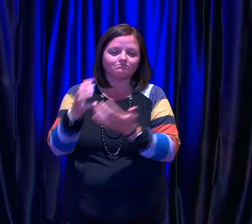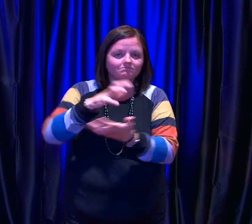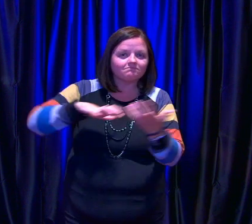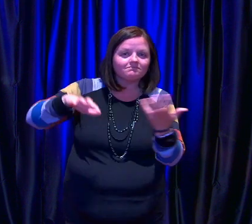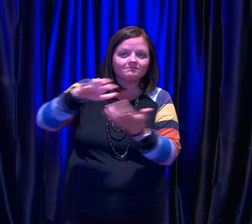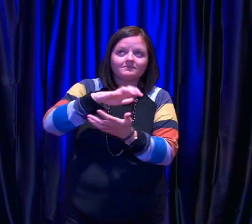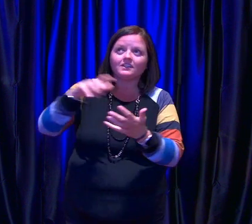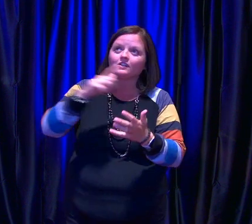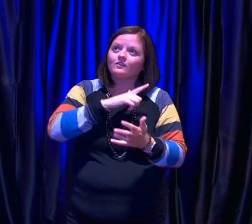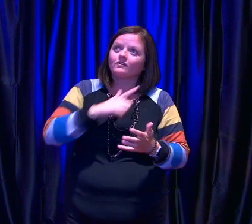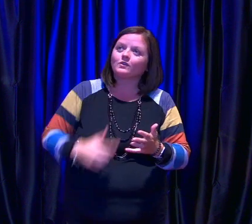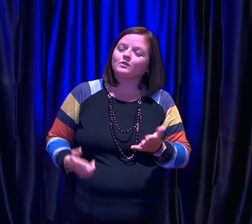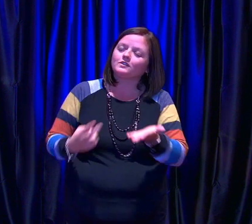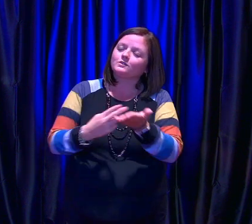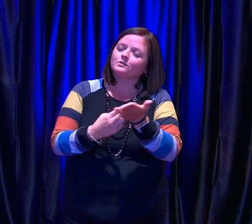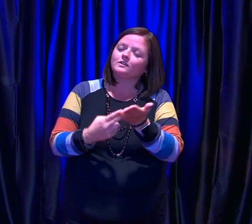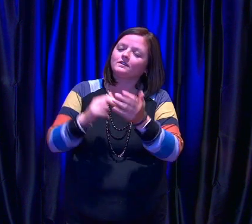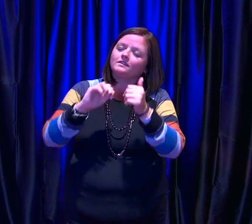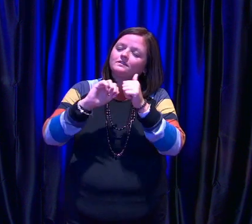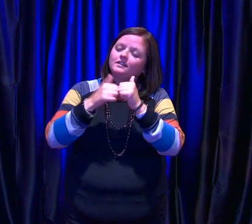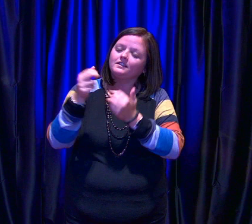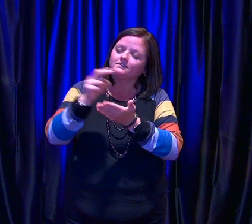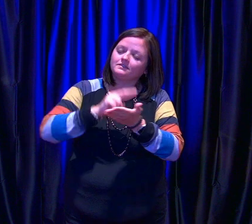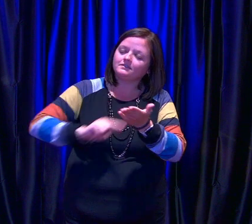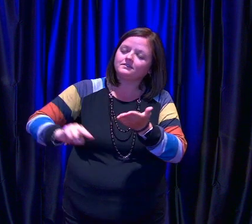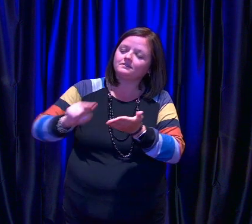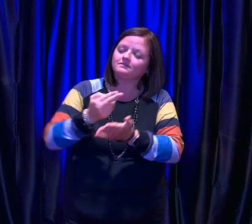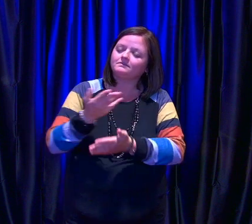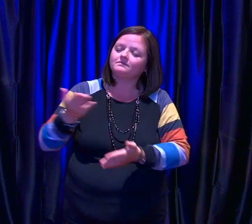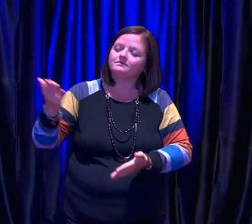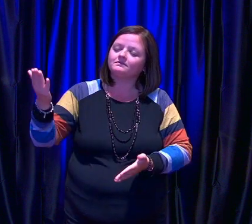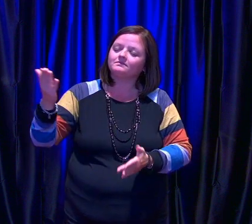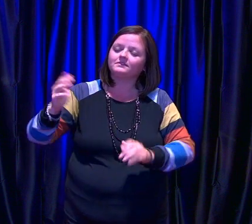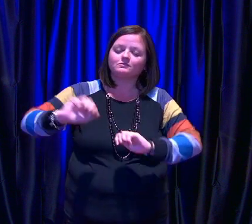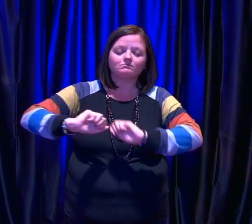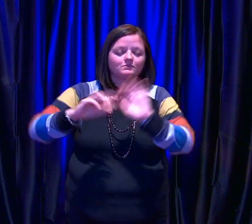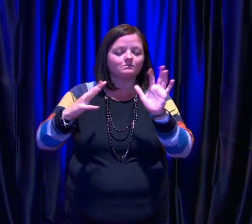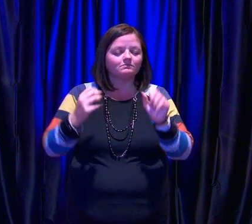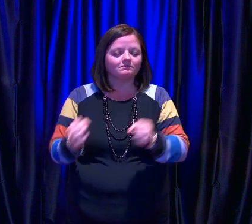lord the truth of how holy you are how majestic and powerful